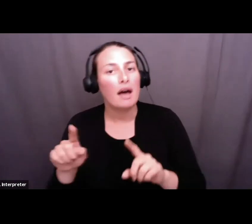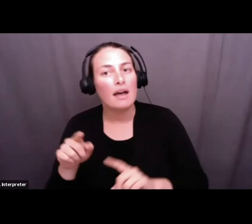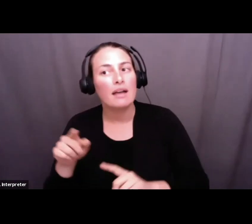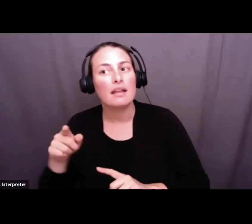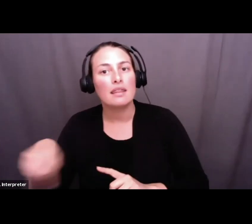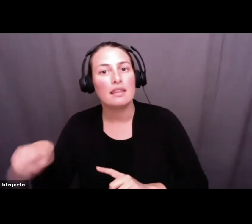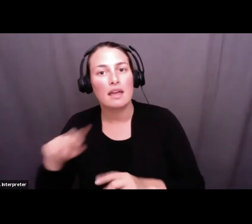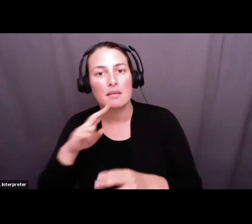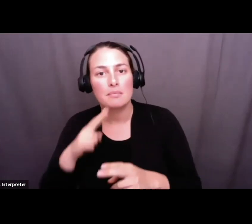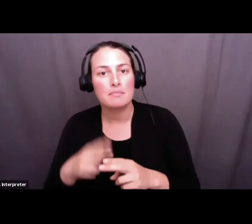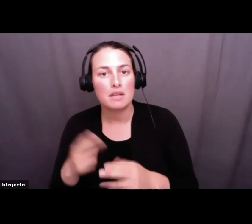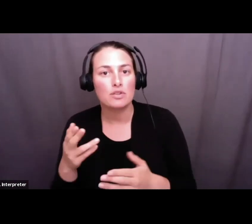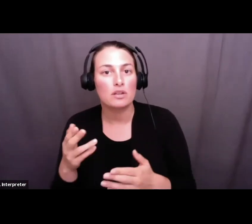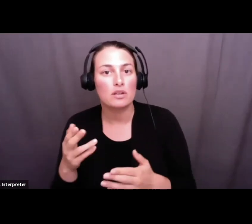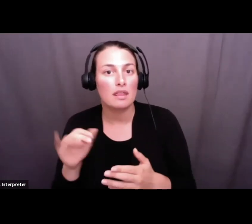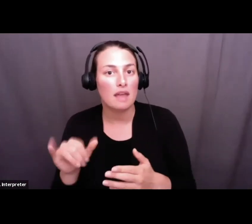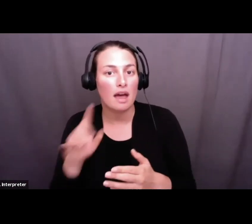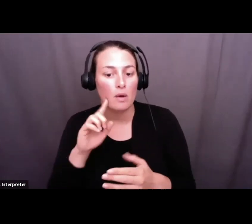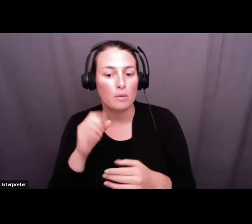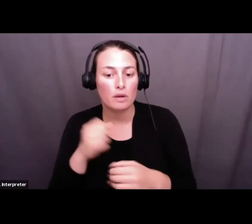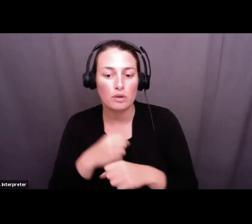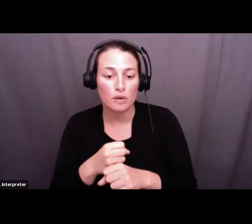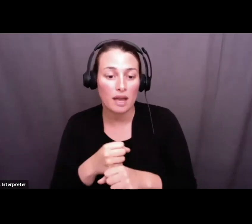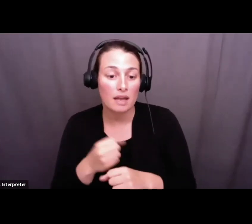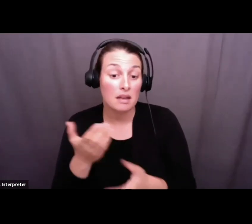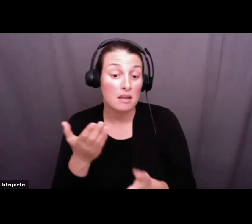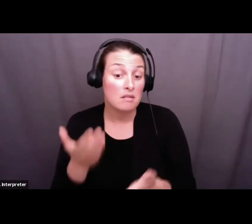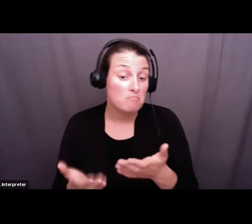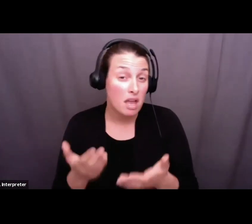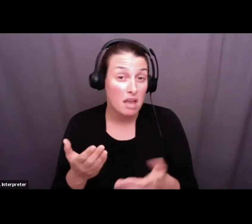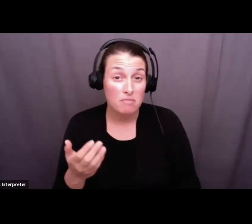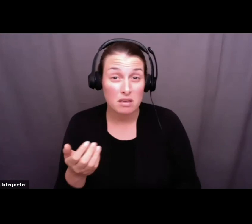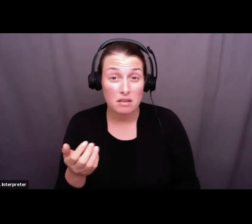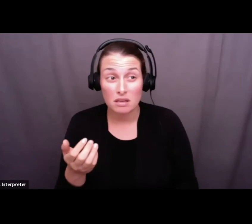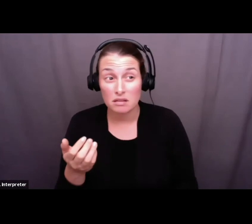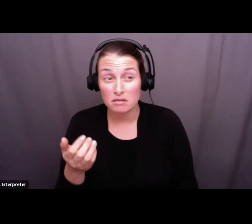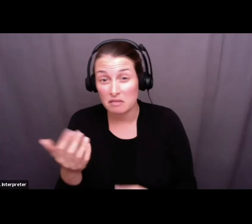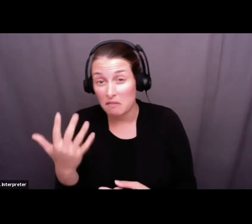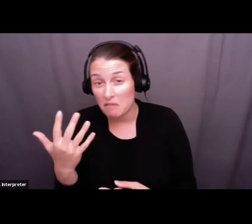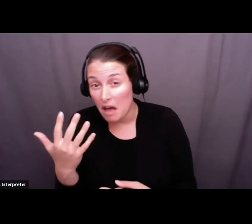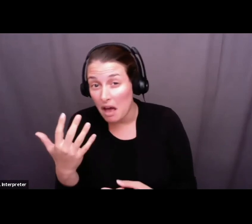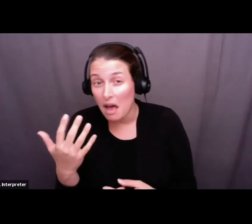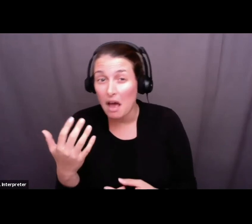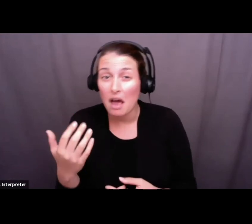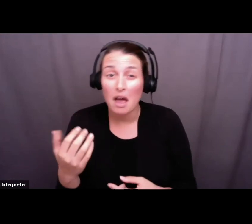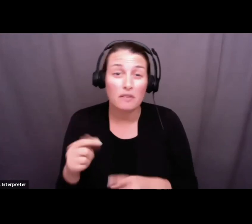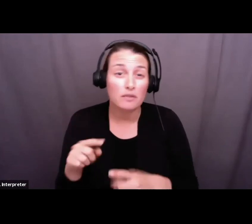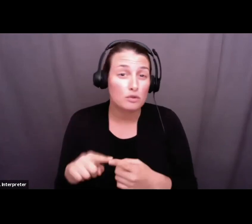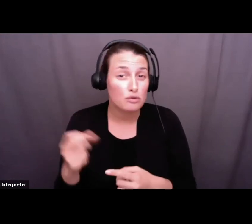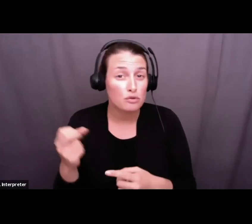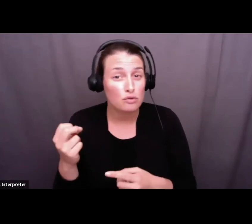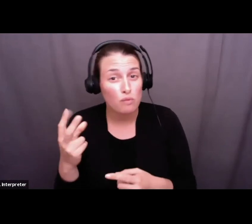create a handful, perhaps a dozen or so, institutions that have tremendous resources to build a